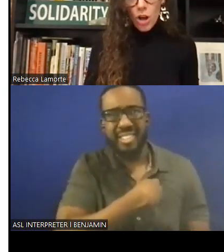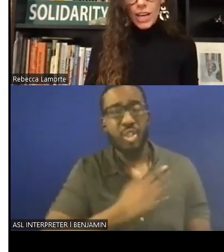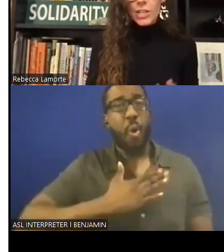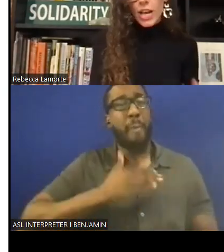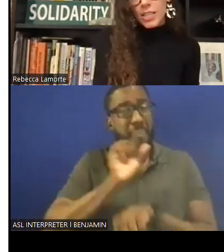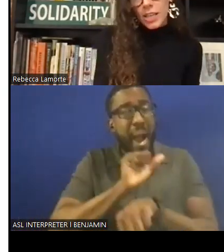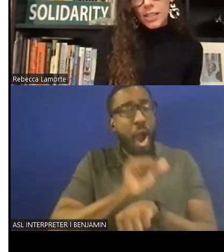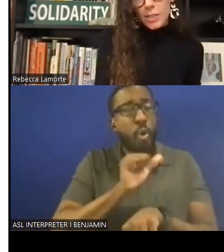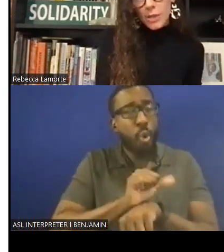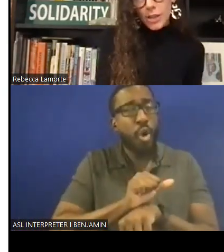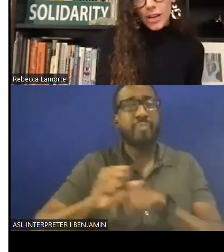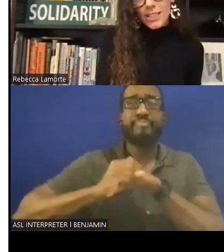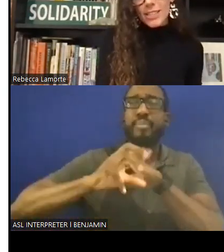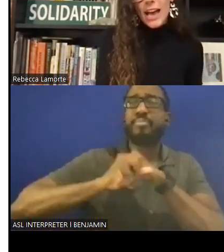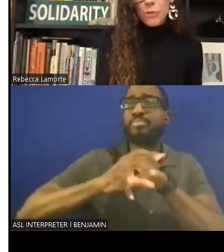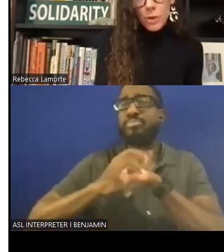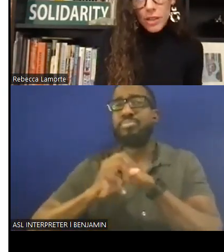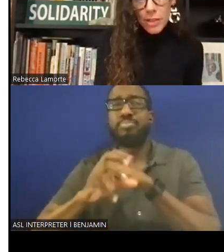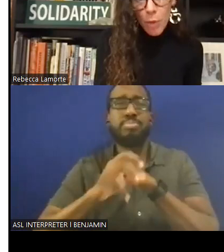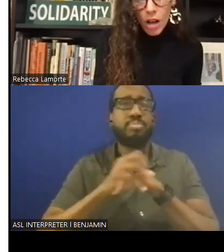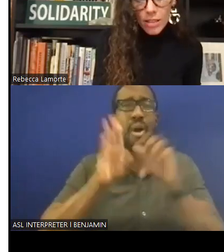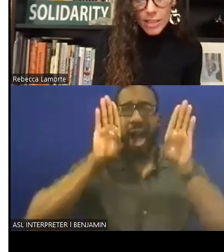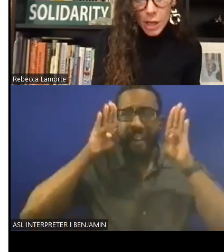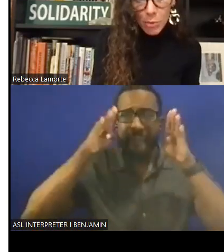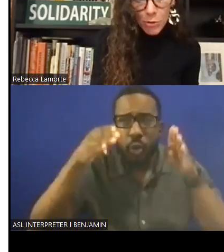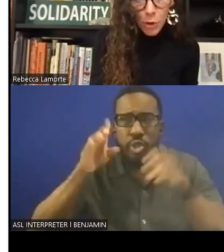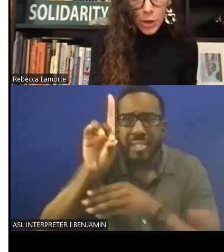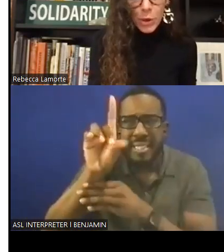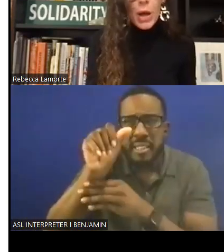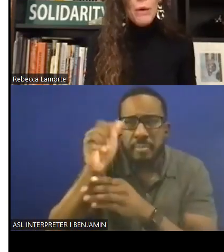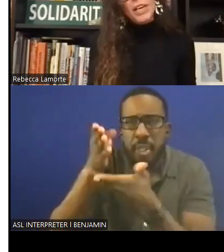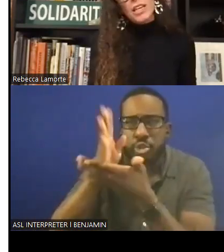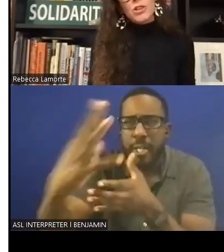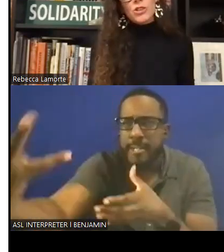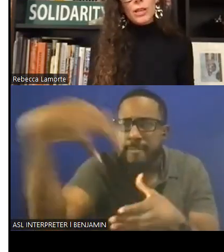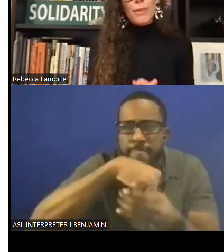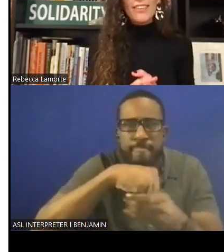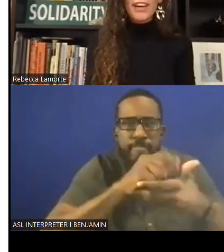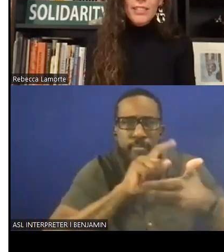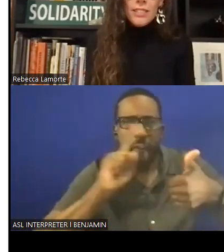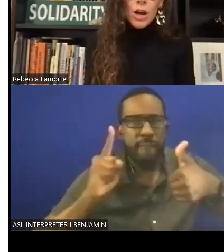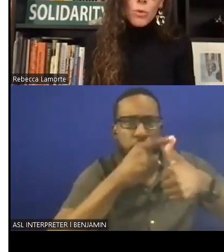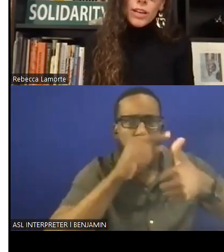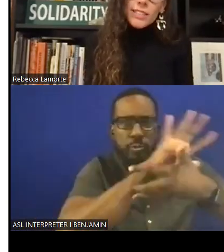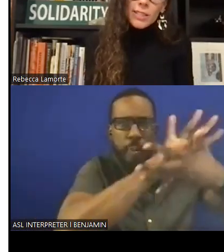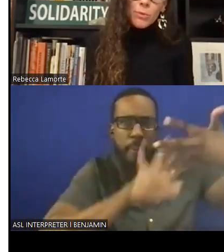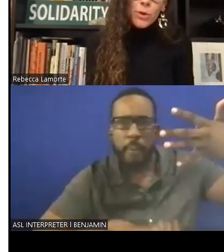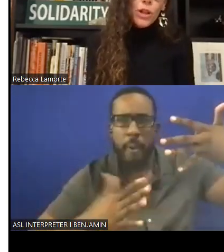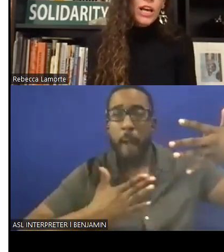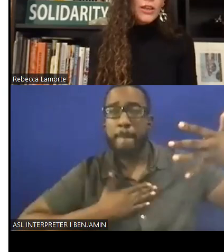on injecting disability rights into every one of these policies here before you, making sure that my events were accessible.